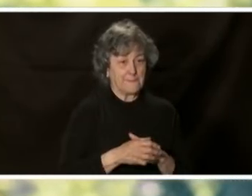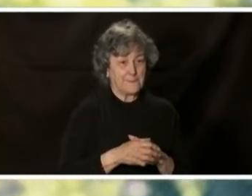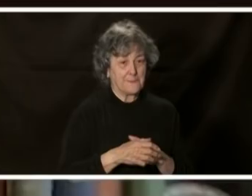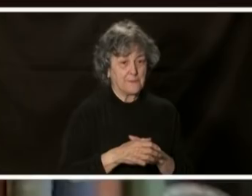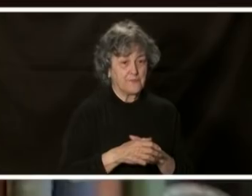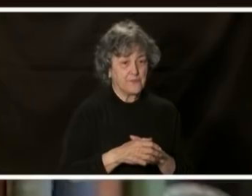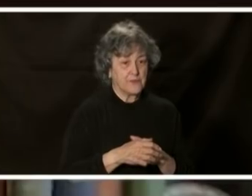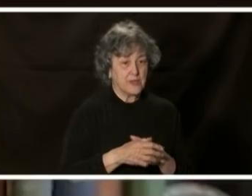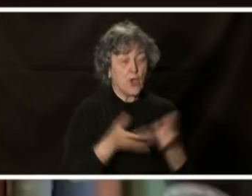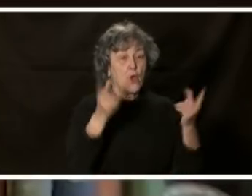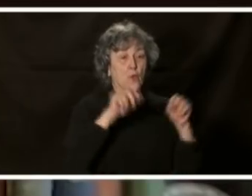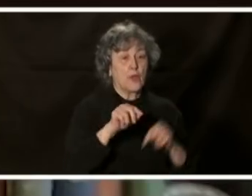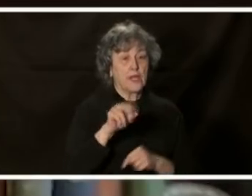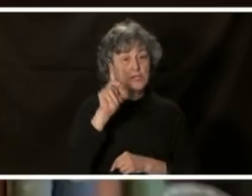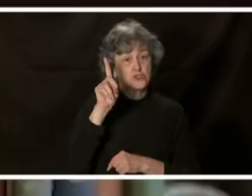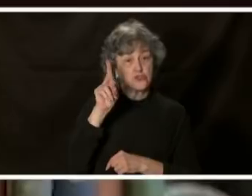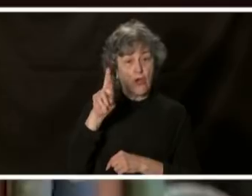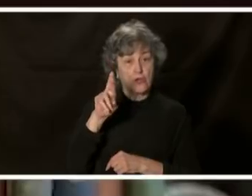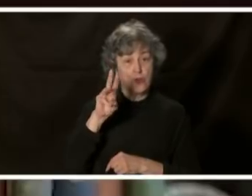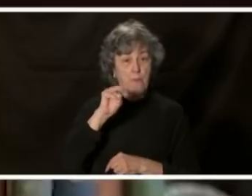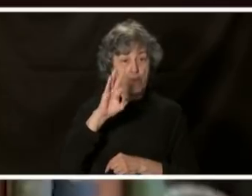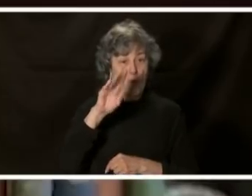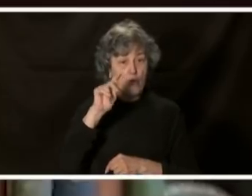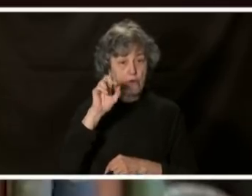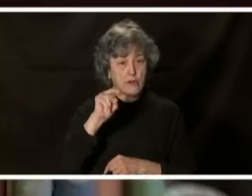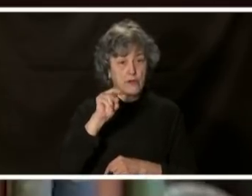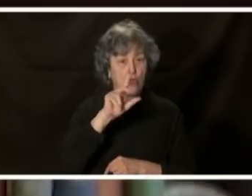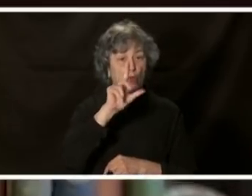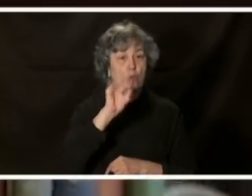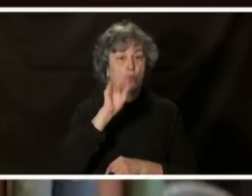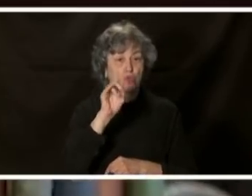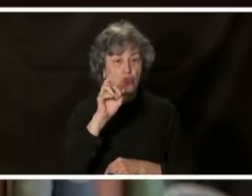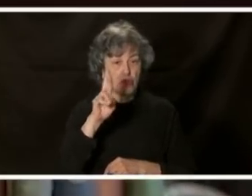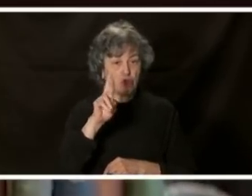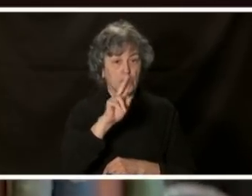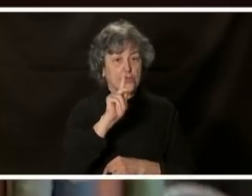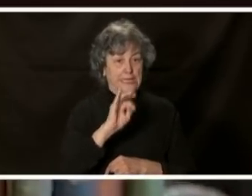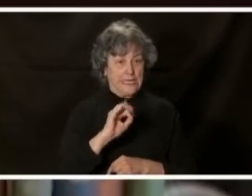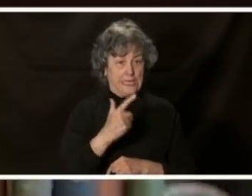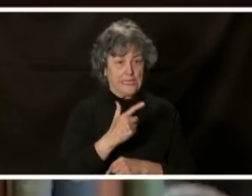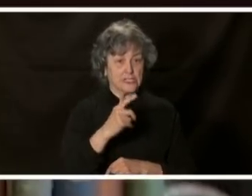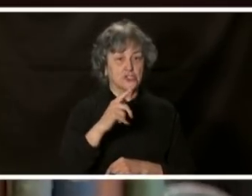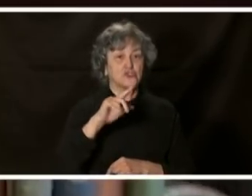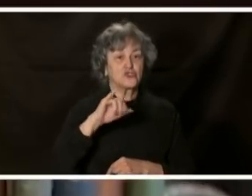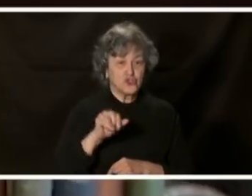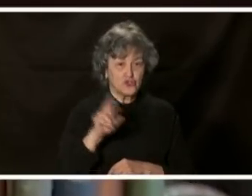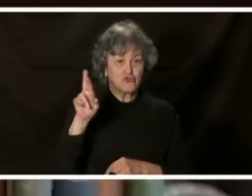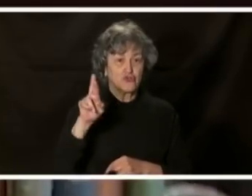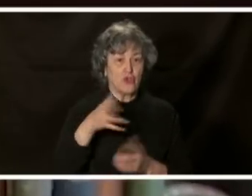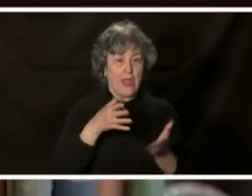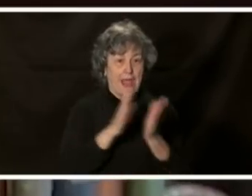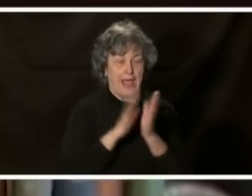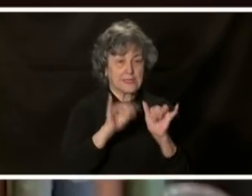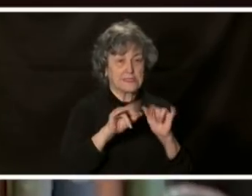WHEN DR. MARTIN LUTHER KING, JR., ASKED THIS QUESTION, LIFE'S MOST PERSISTENT